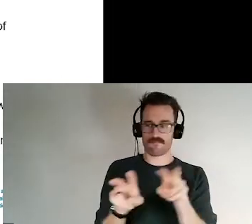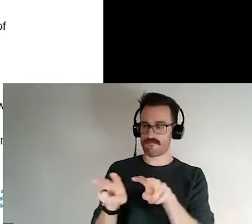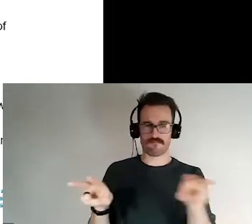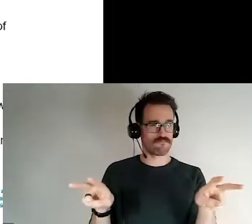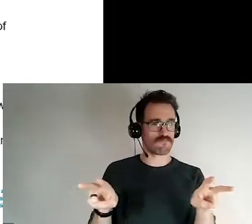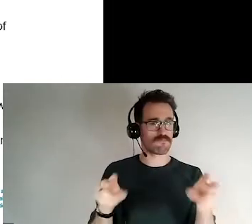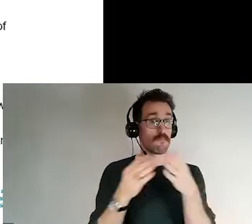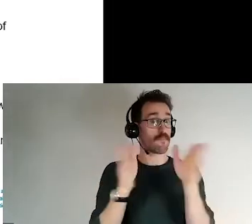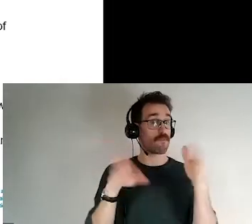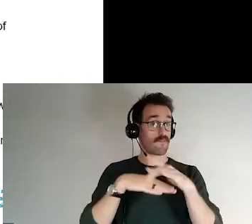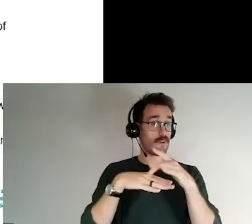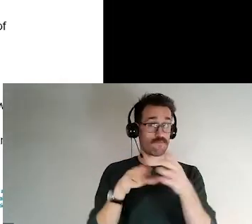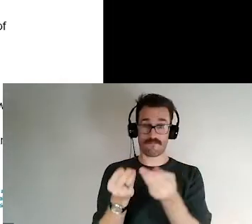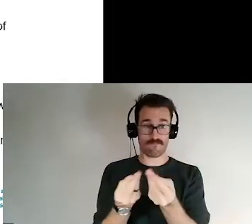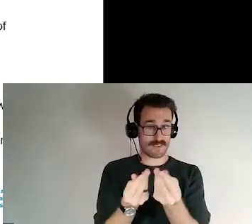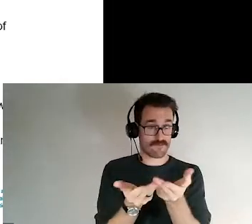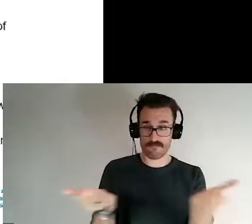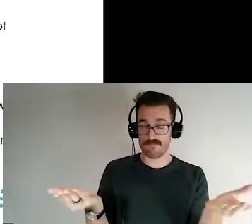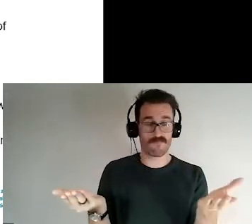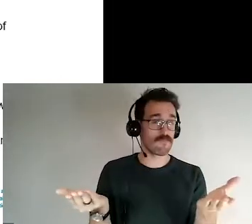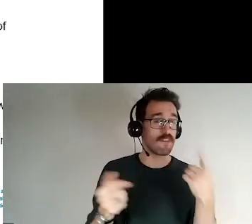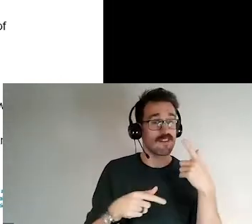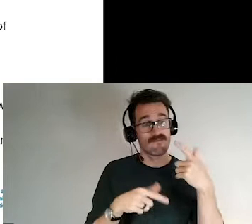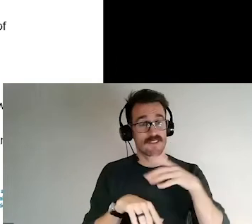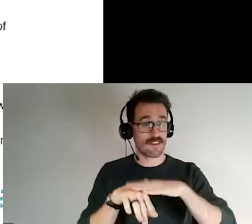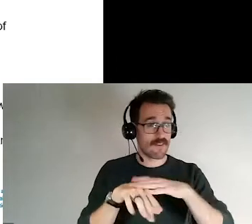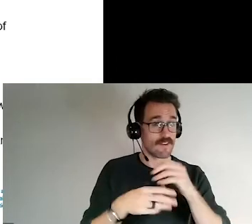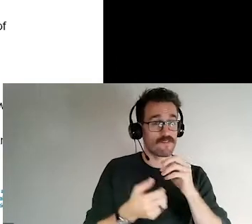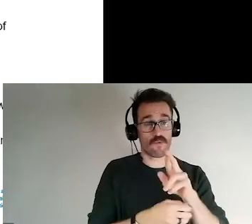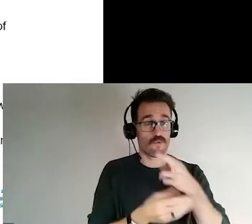advice related to disclosure and accommodations. We don't want to reinvent the wheel if we don't